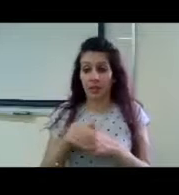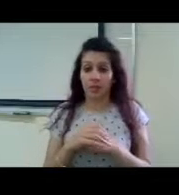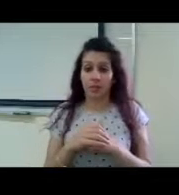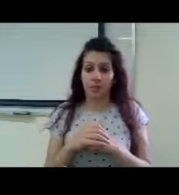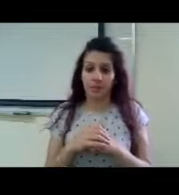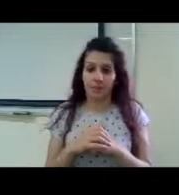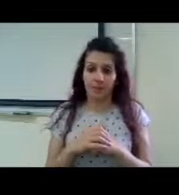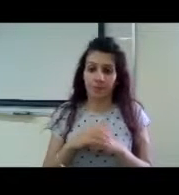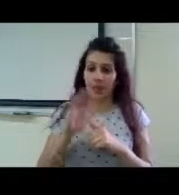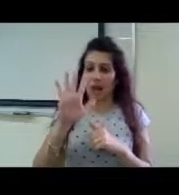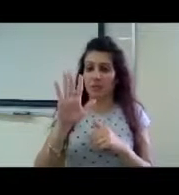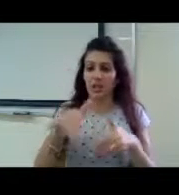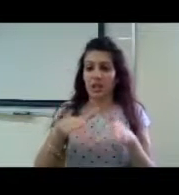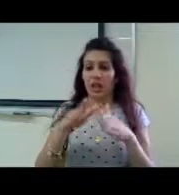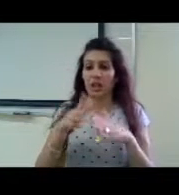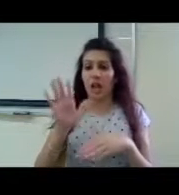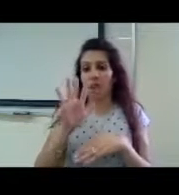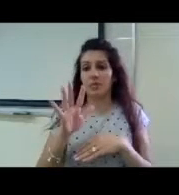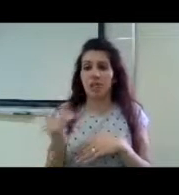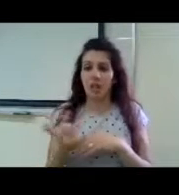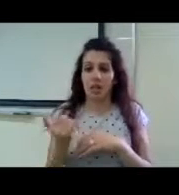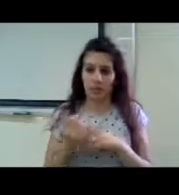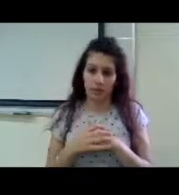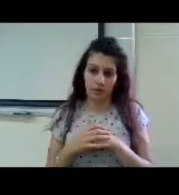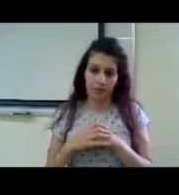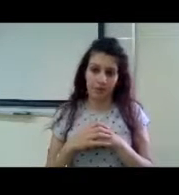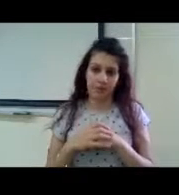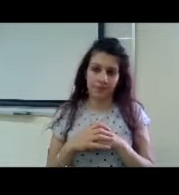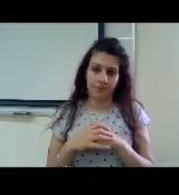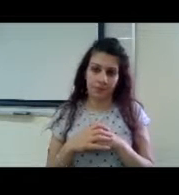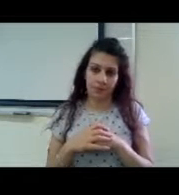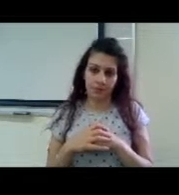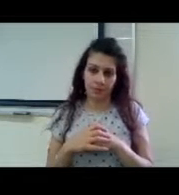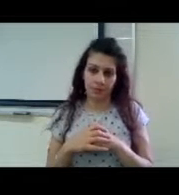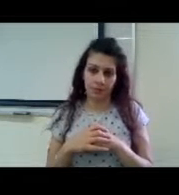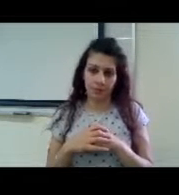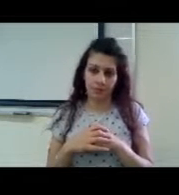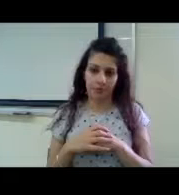environments in which Clery is used and so learners or administrators are able